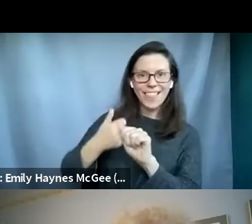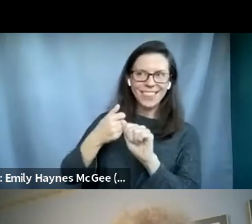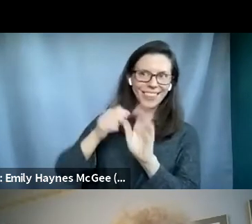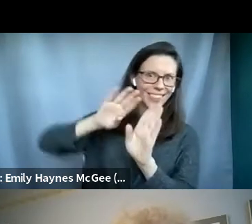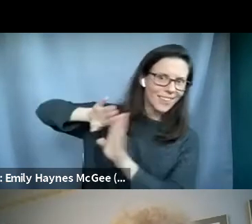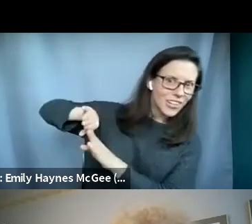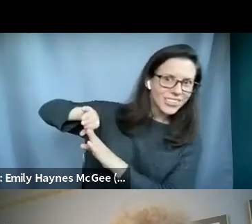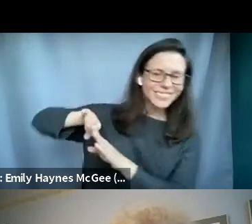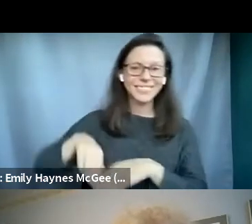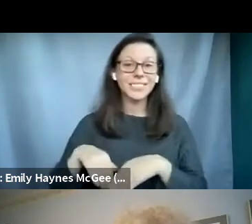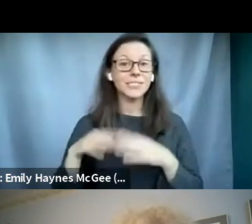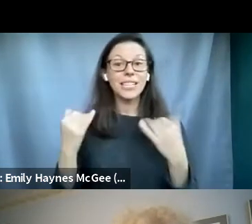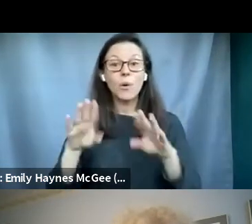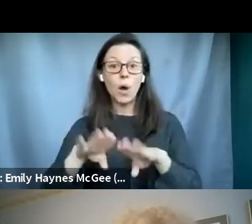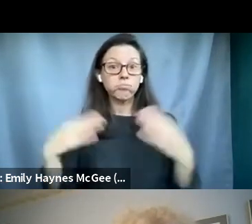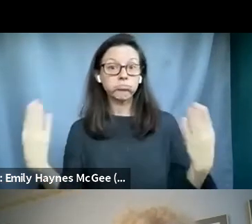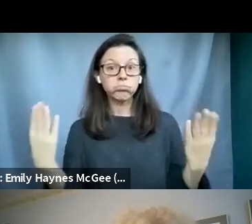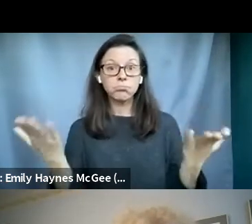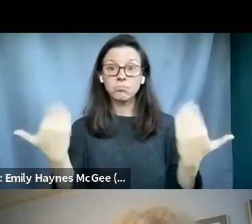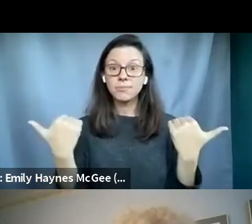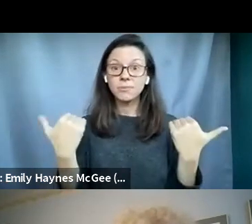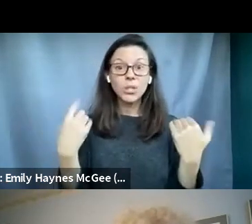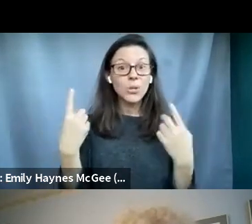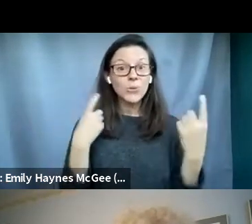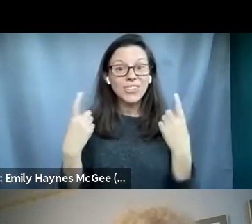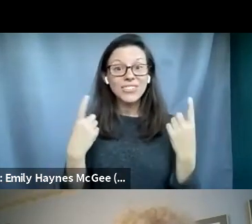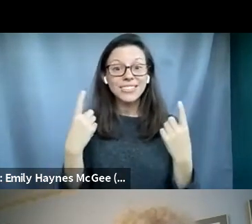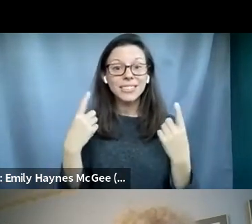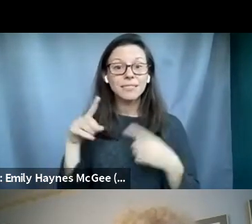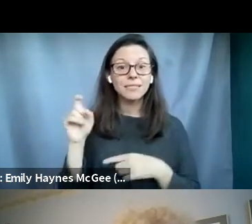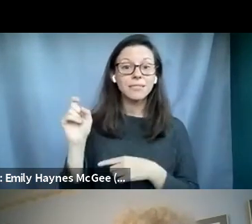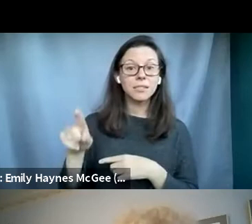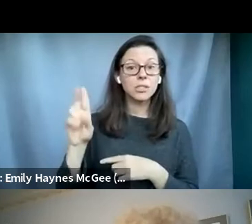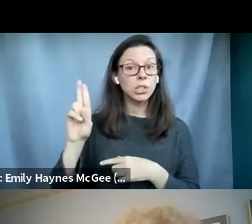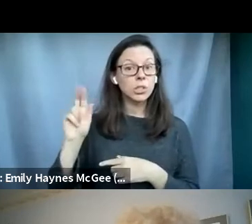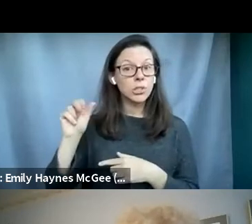And we are just going to open up for questions for Unique about the process, for us about